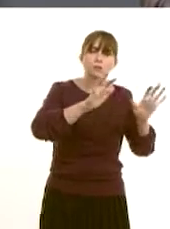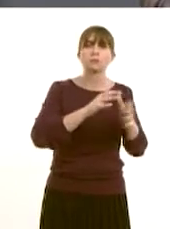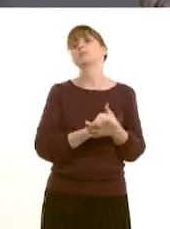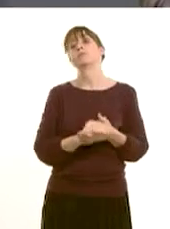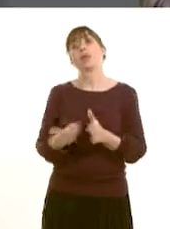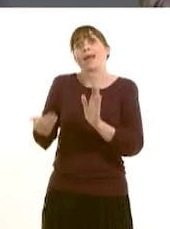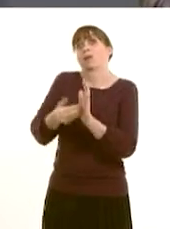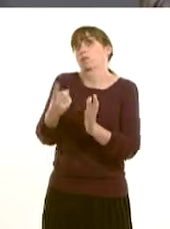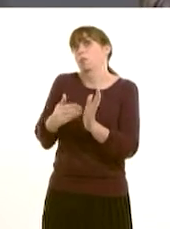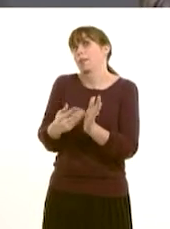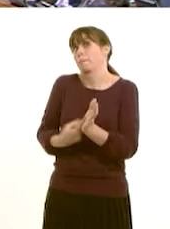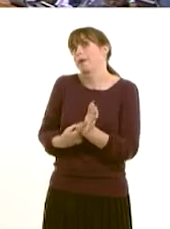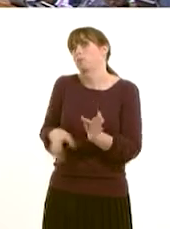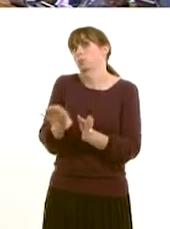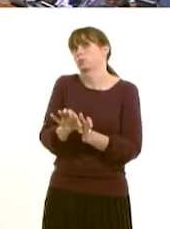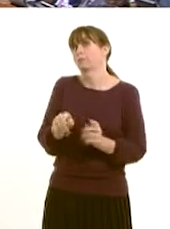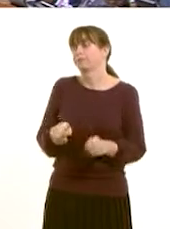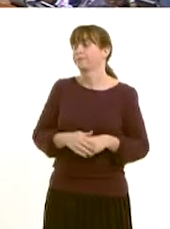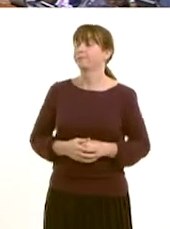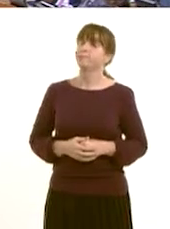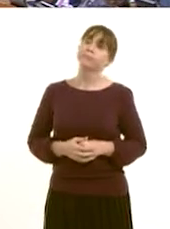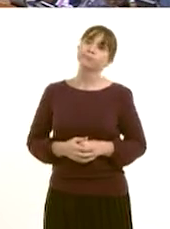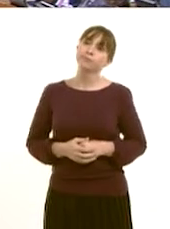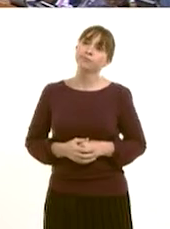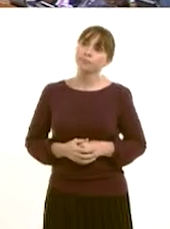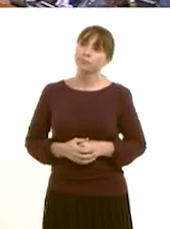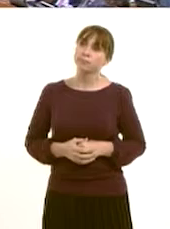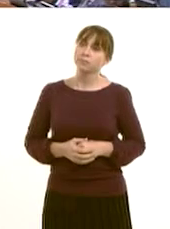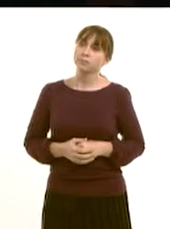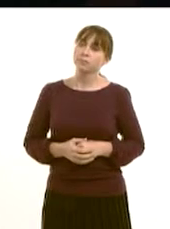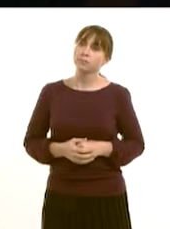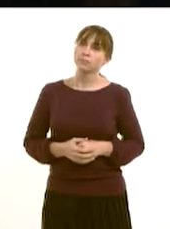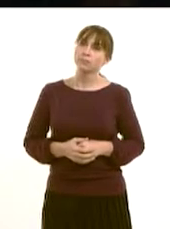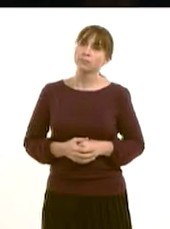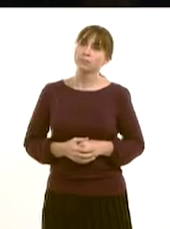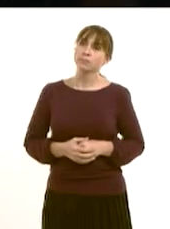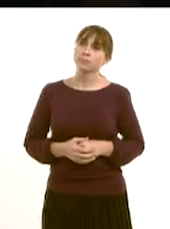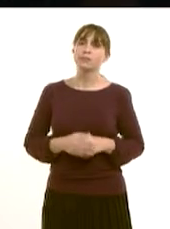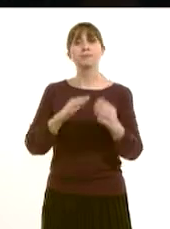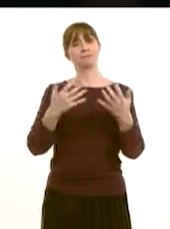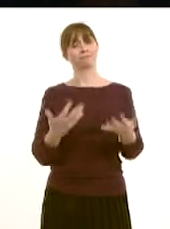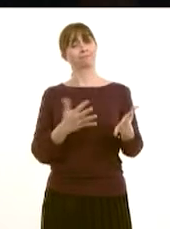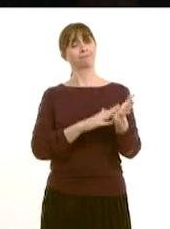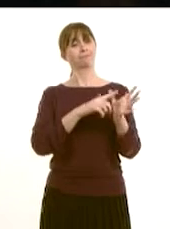Altaf Hussain: First Minister, on the same day that Marie Curie launched its daffodil